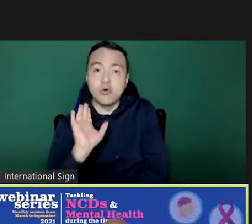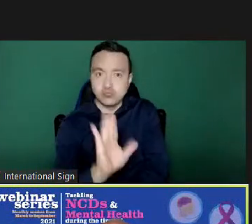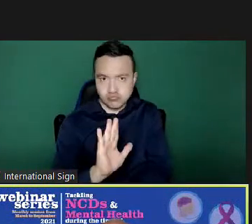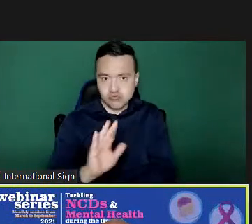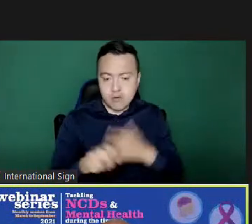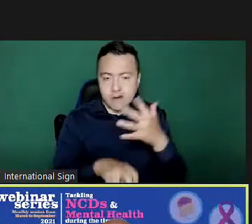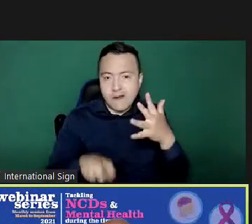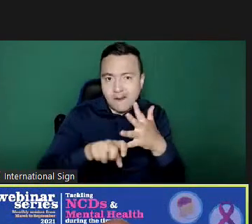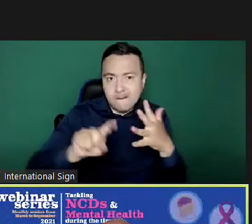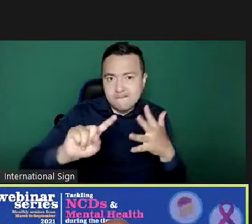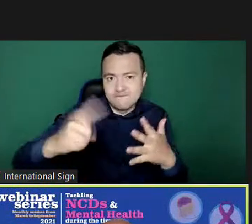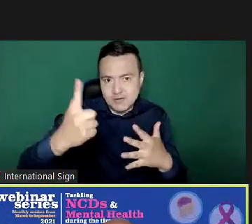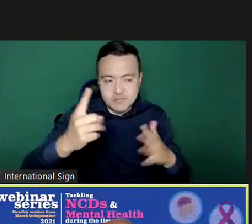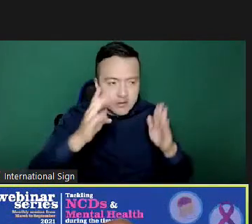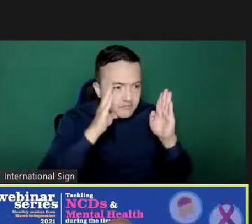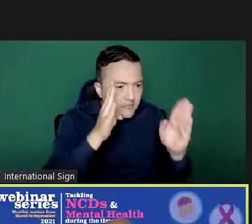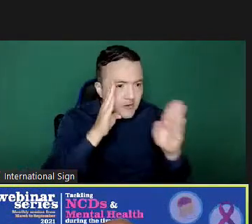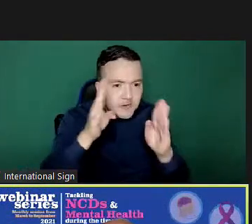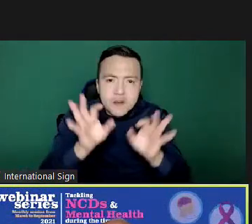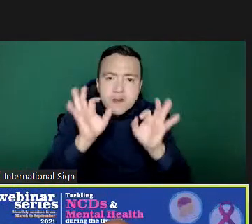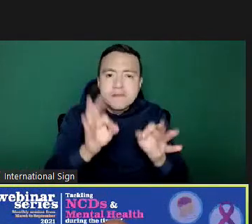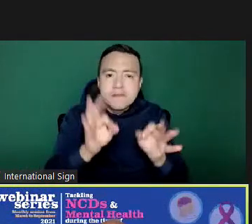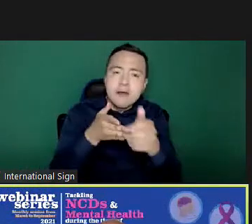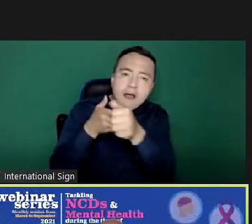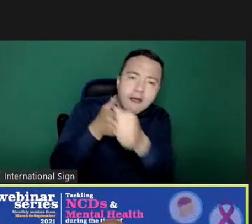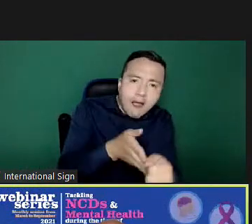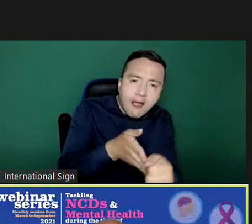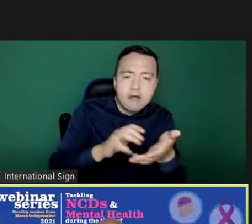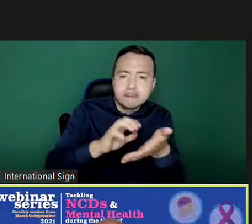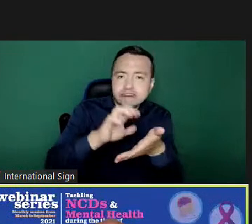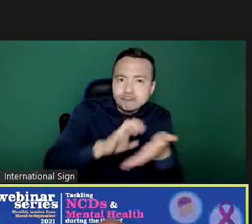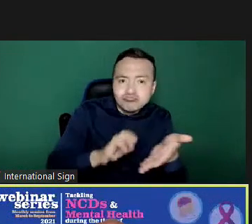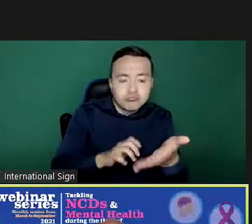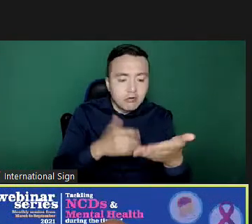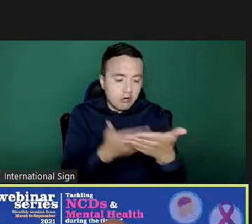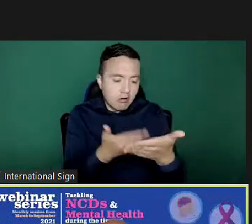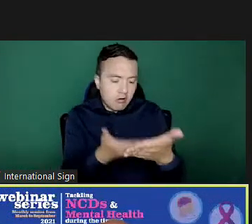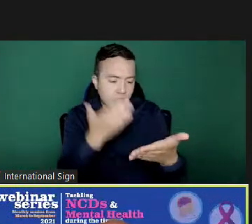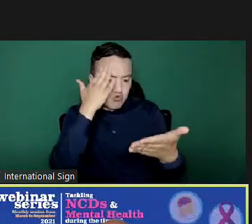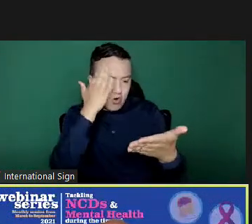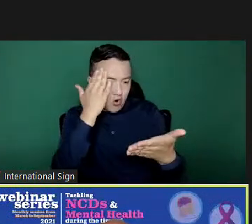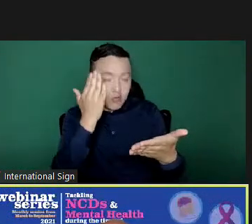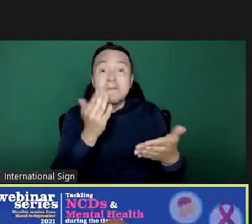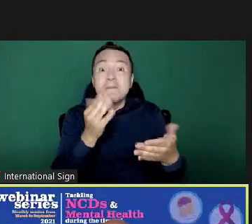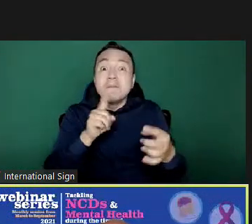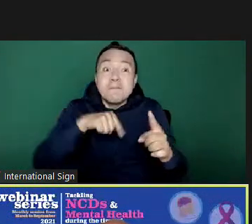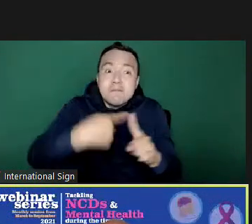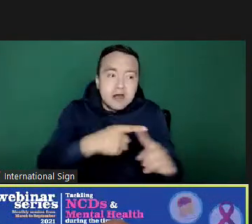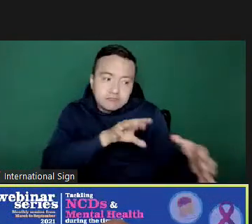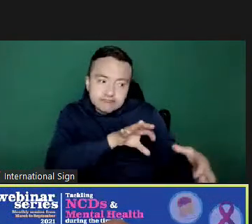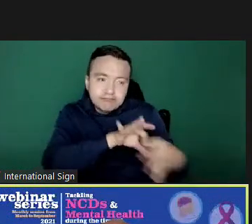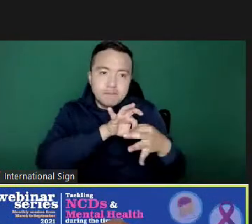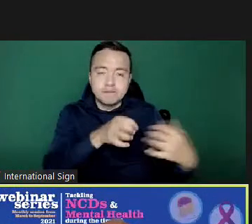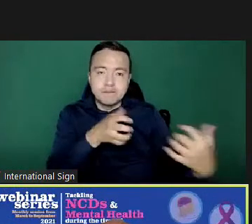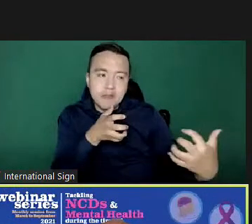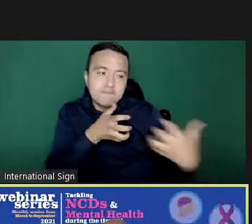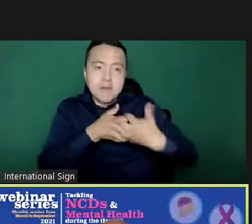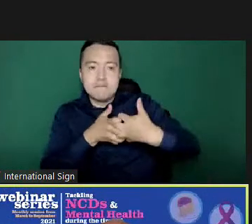as well as referral networks and community engagement. There's also a tremendous need for strengthening health Information Systems.